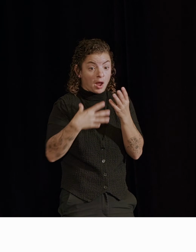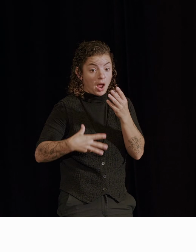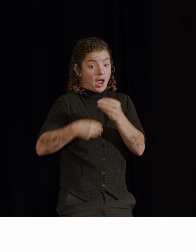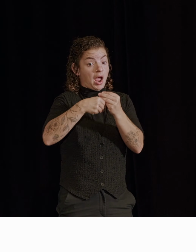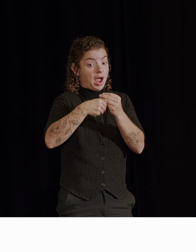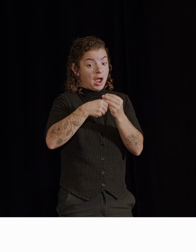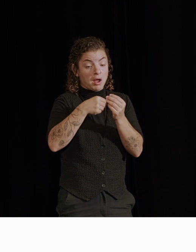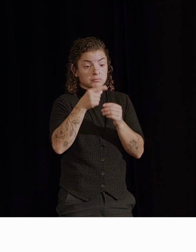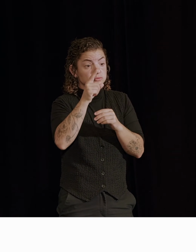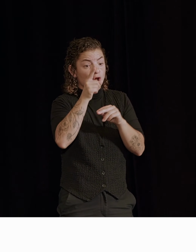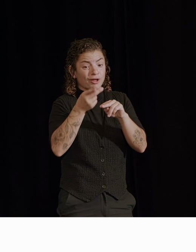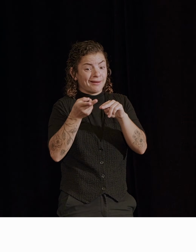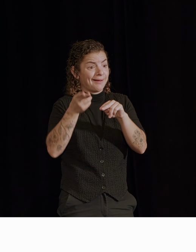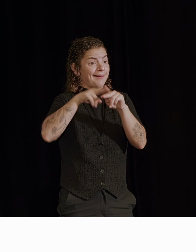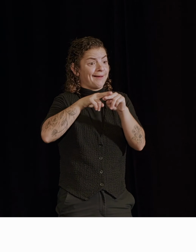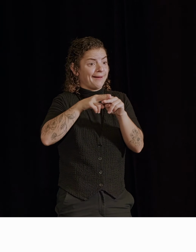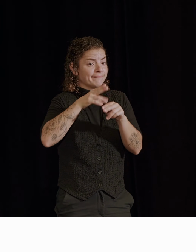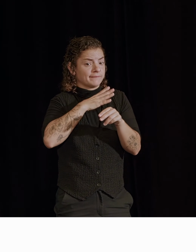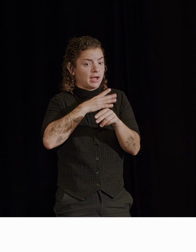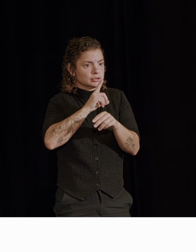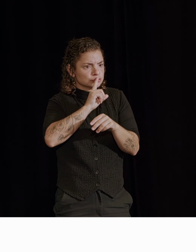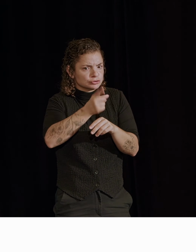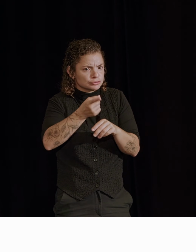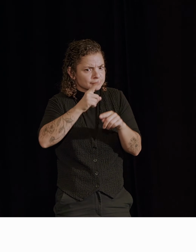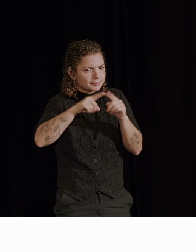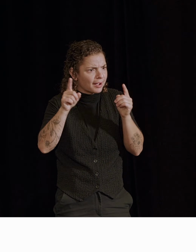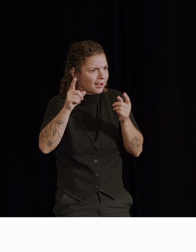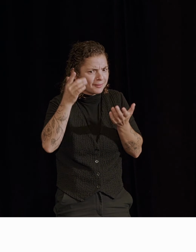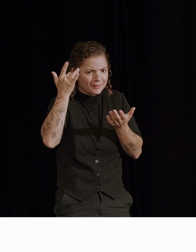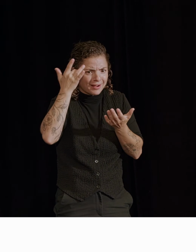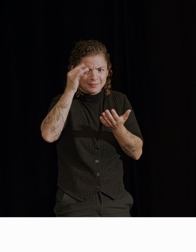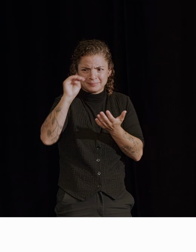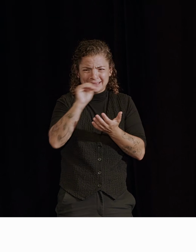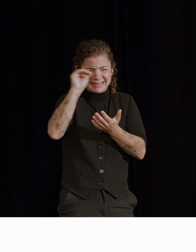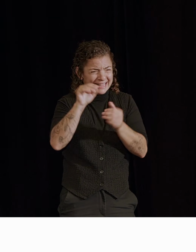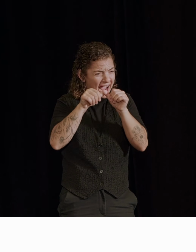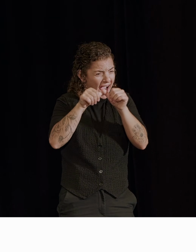a thousand dollars to the cost of something that's a thousand volume. And so that's why